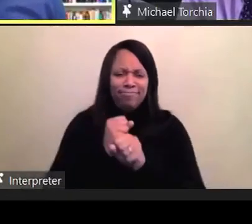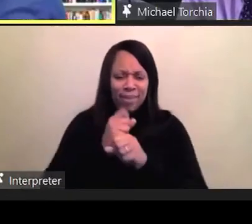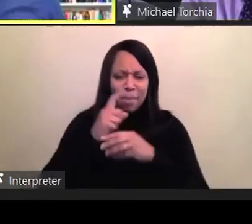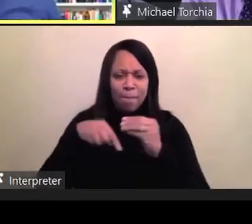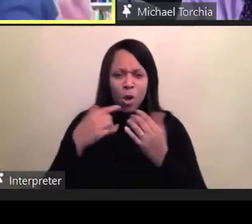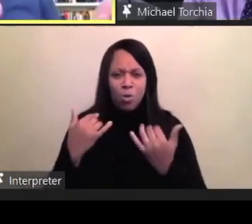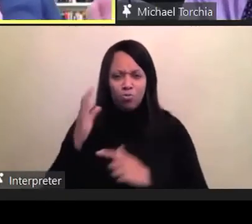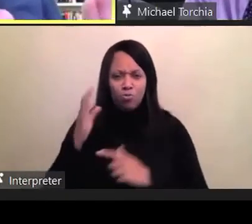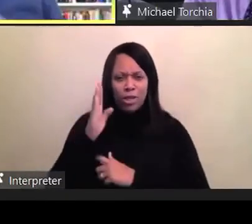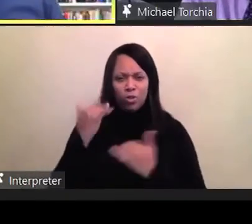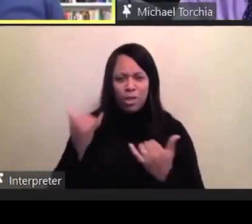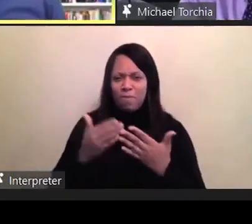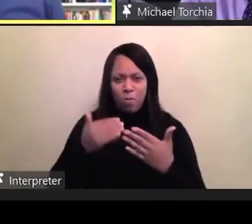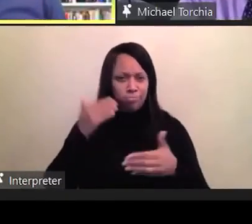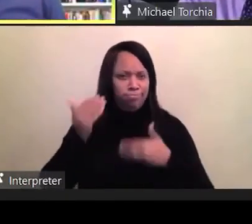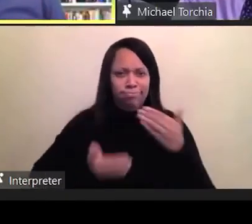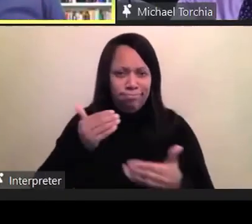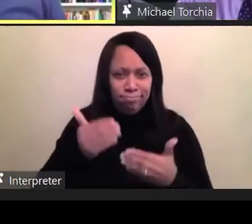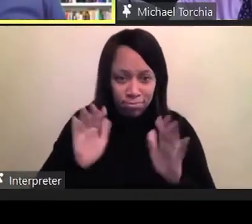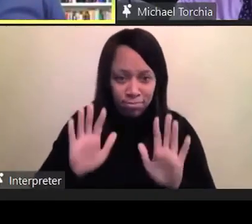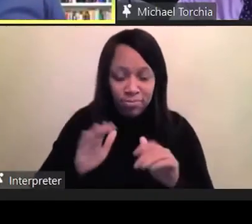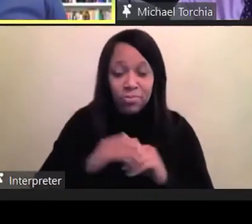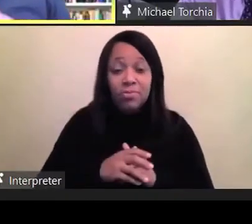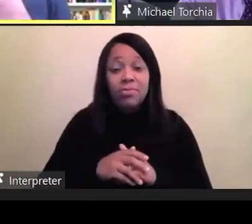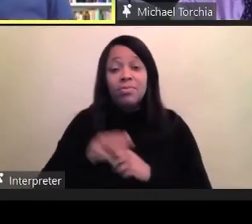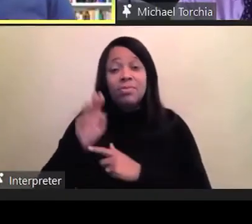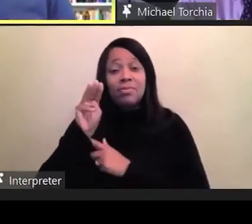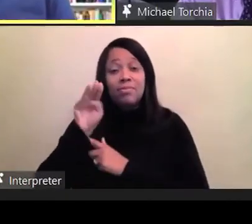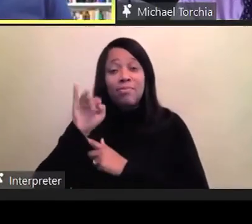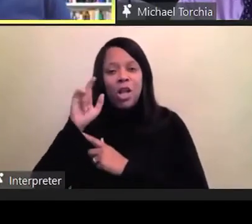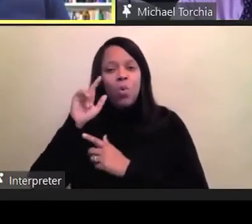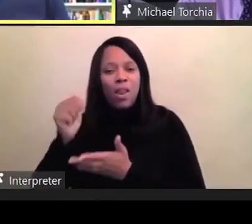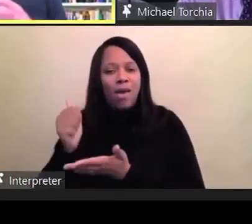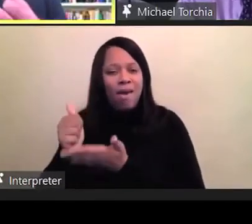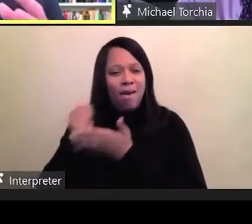so with Mike's help, we're going to highlight legal liabilities